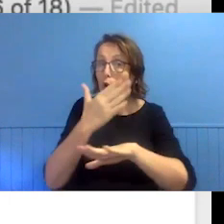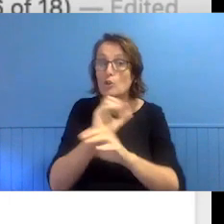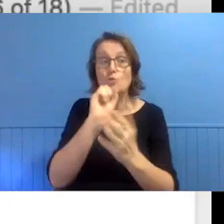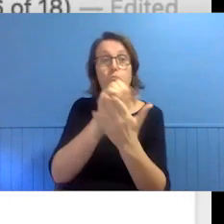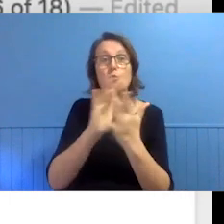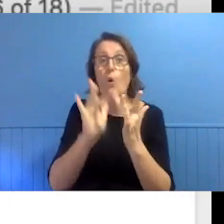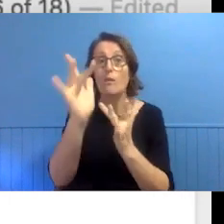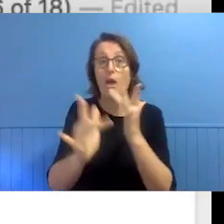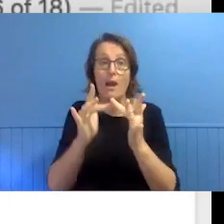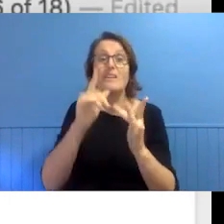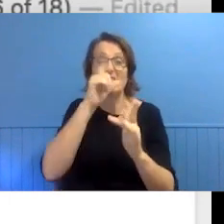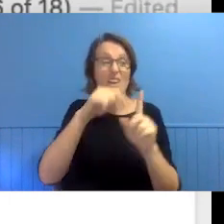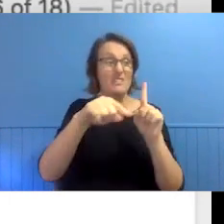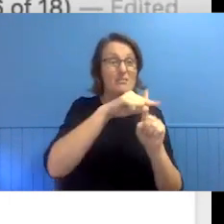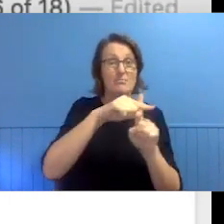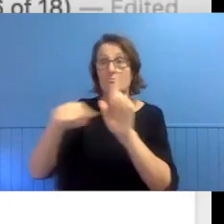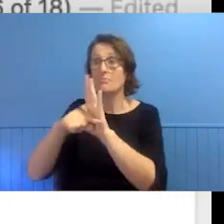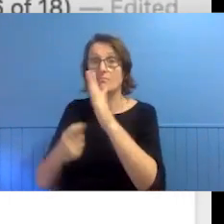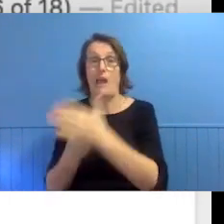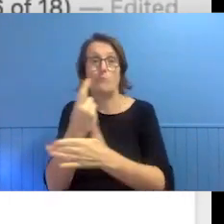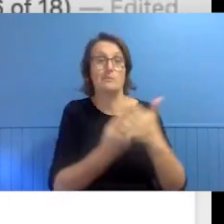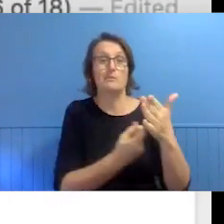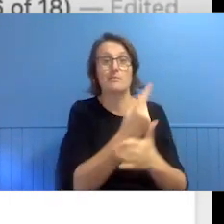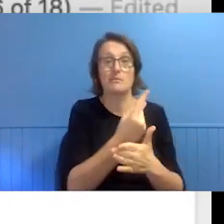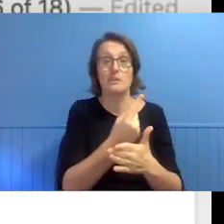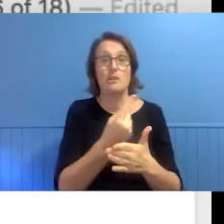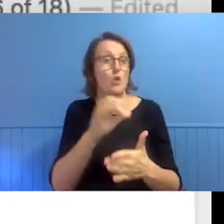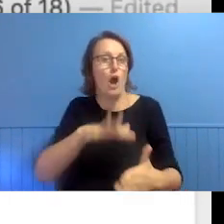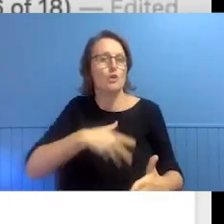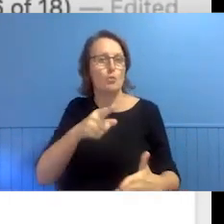want to mention them so you won't be surprised when they happened. It's